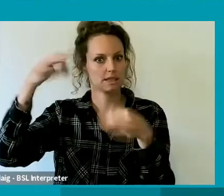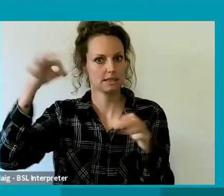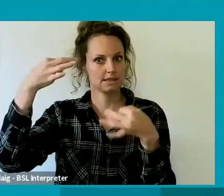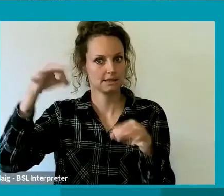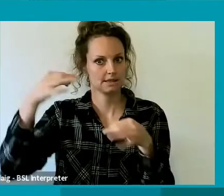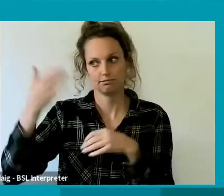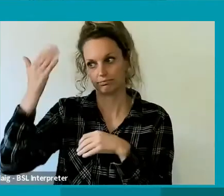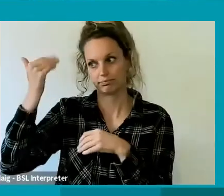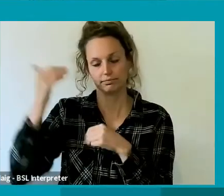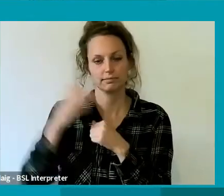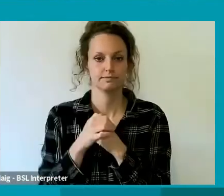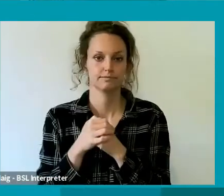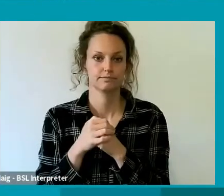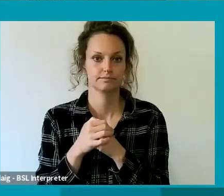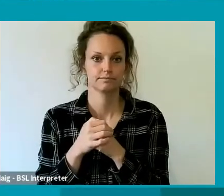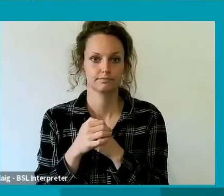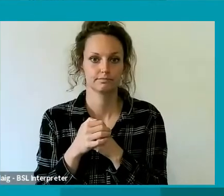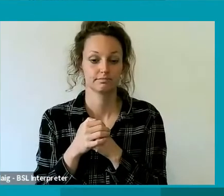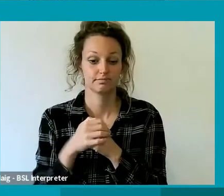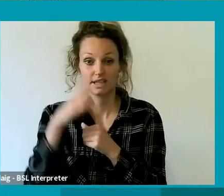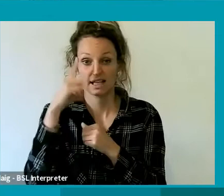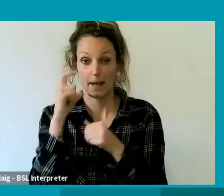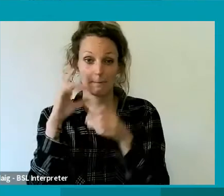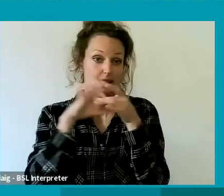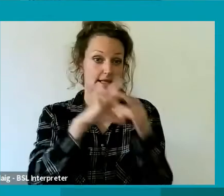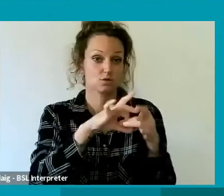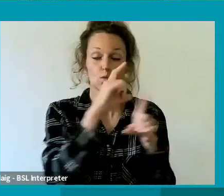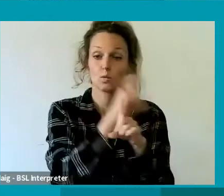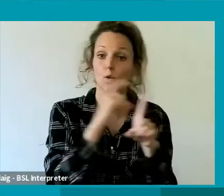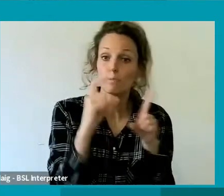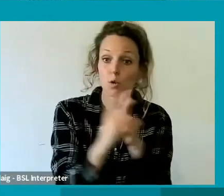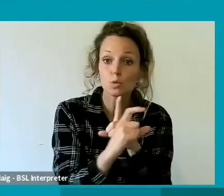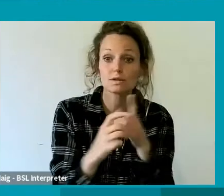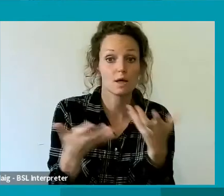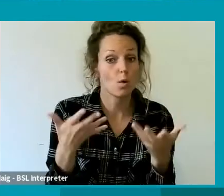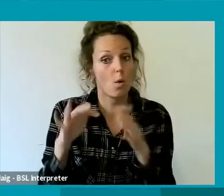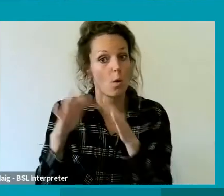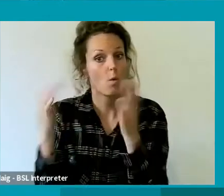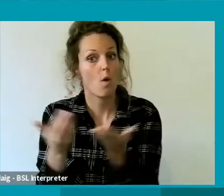And that can be within your community or within the world of work.